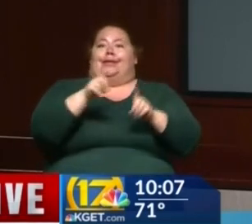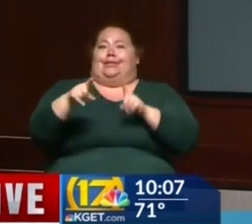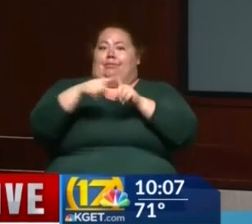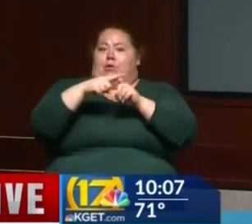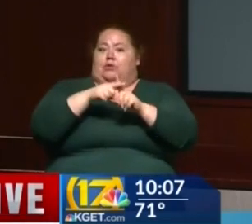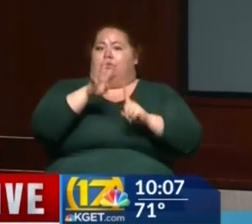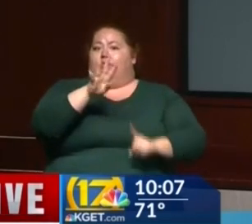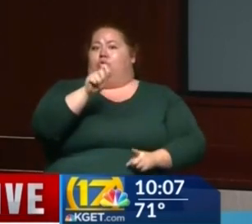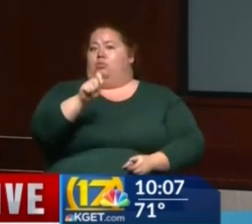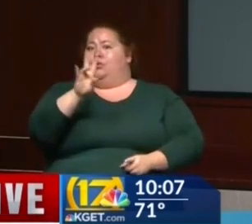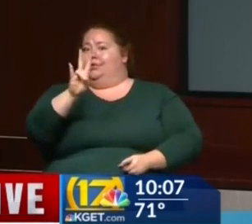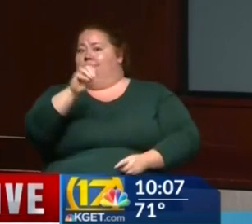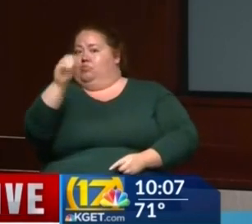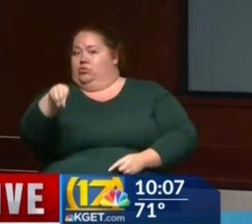THE MOST RESTRICTIVE TEAR